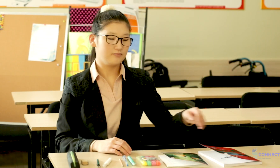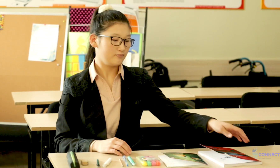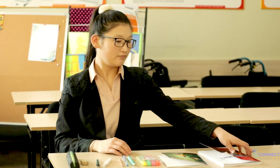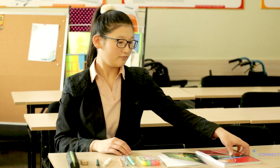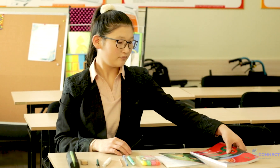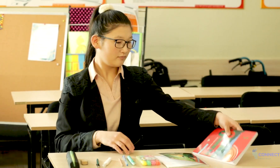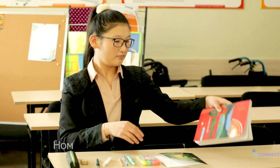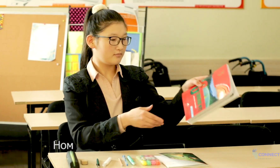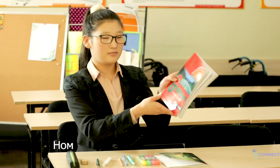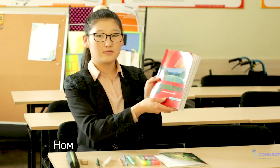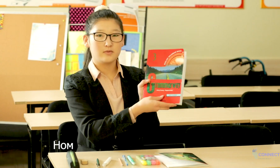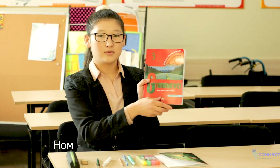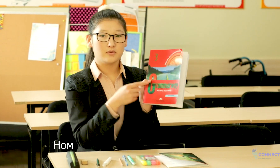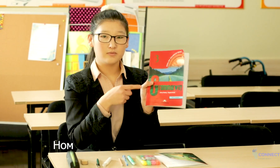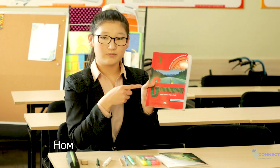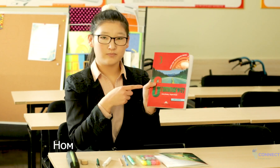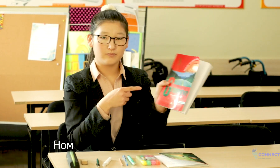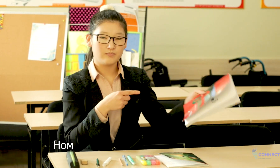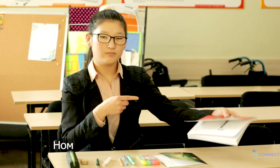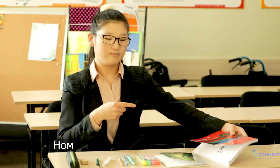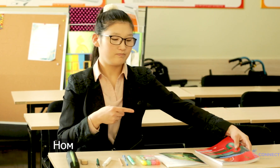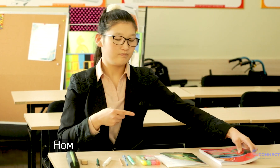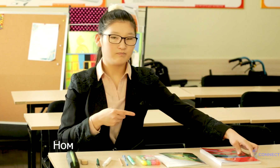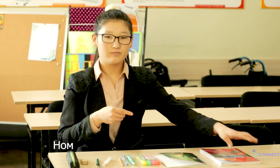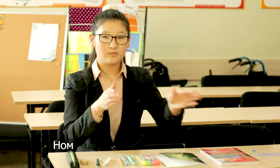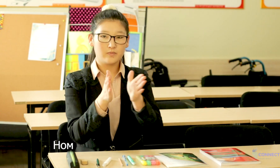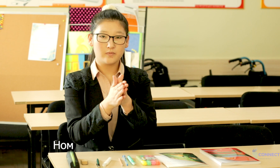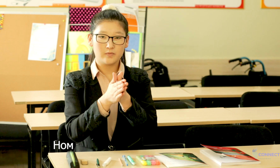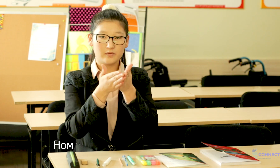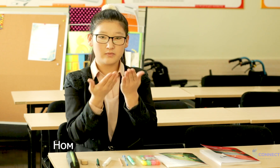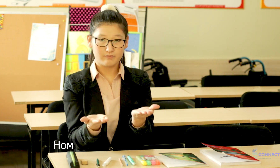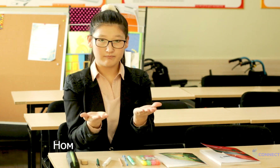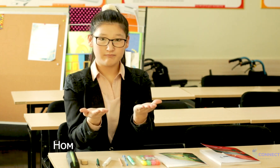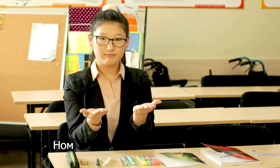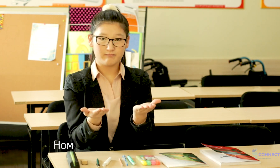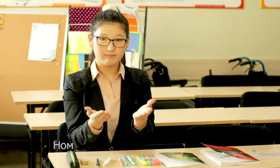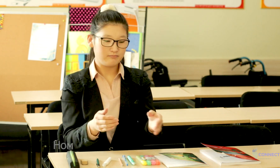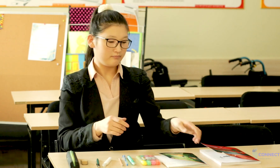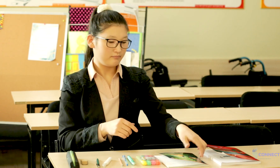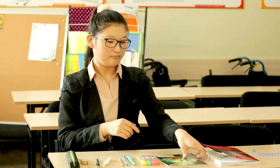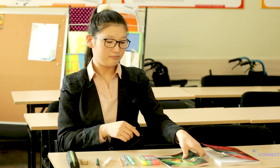Book